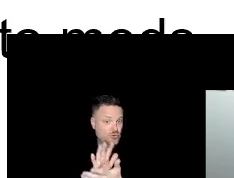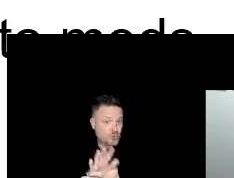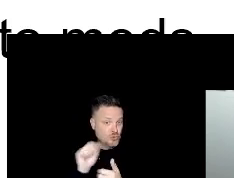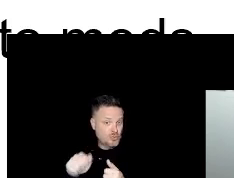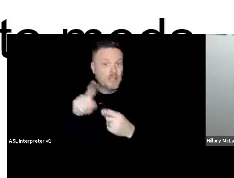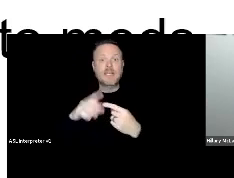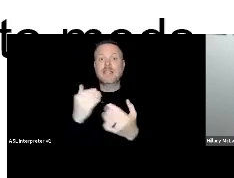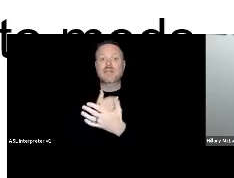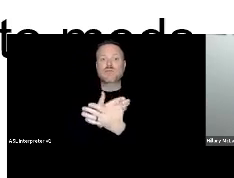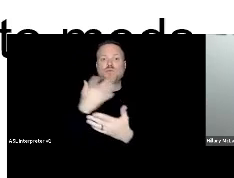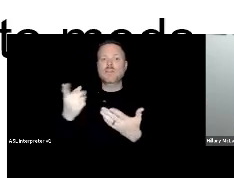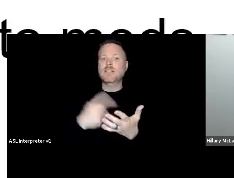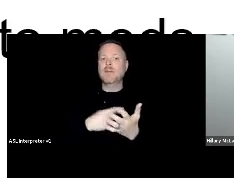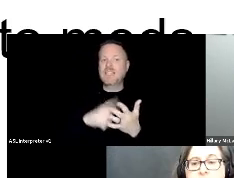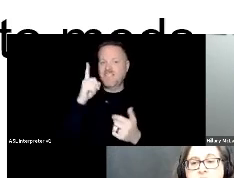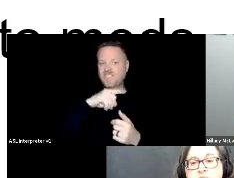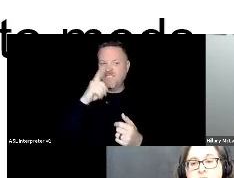he is faking seizures because he doesn't want to do something.